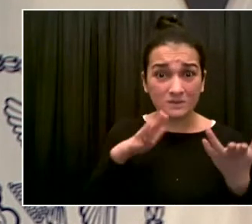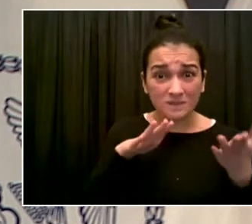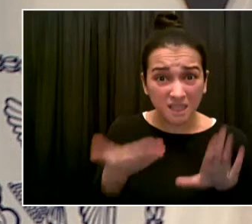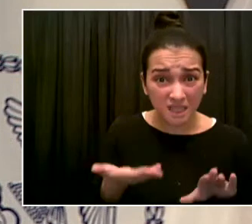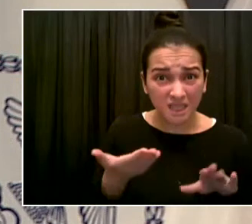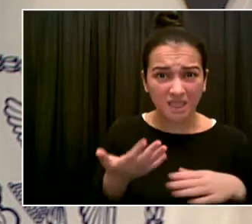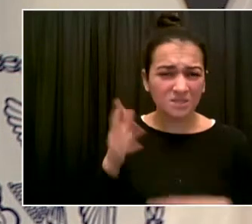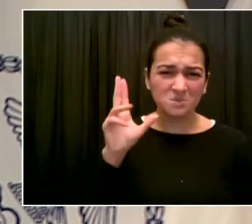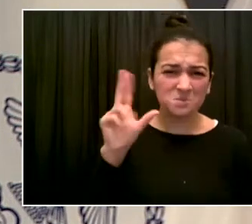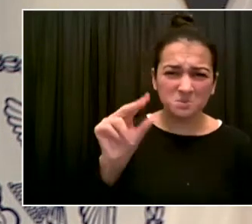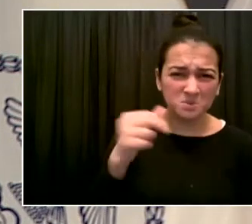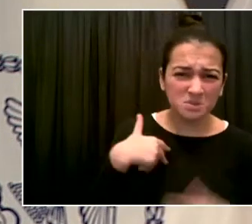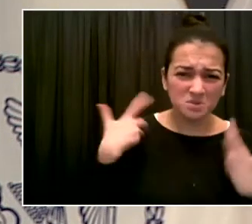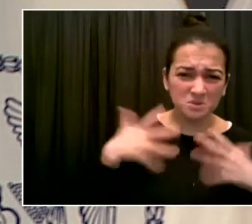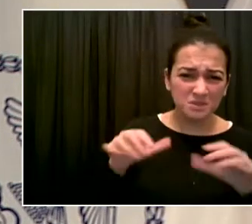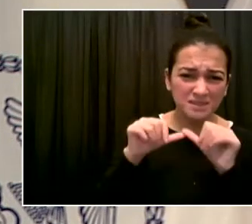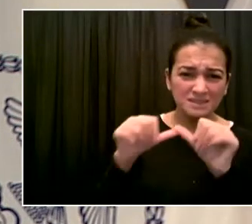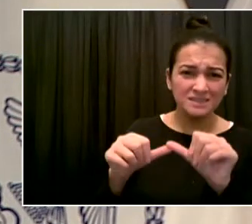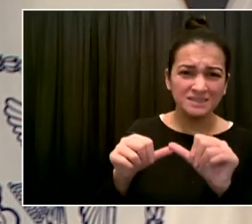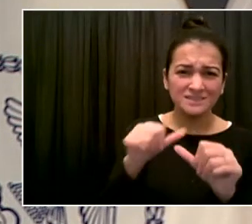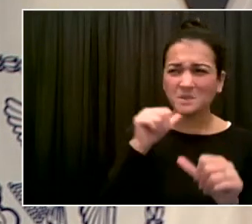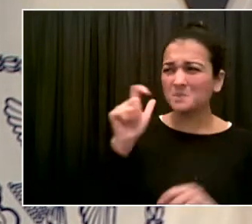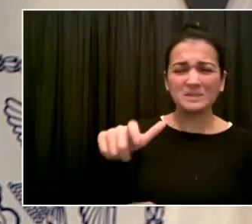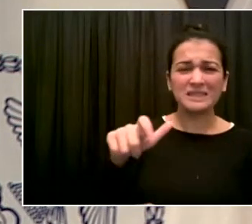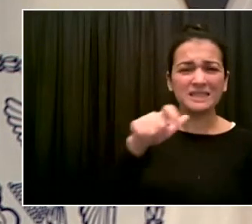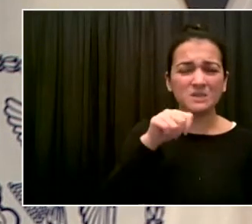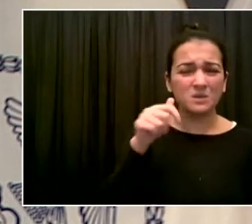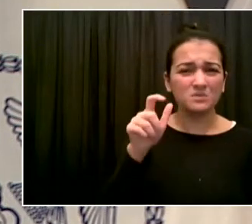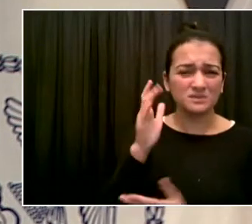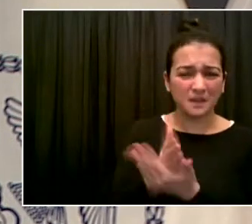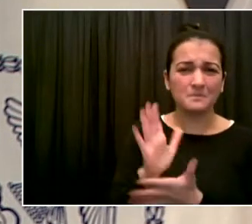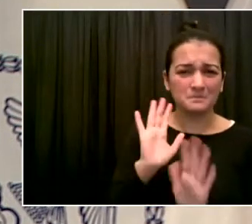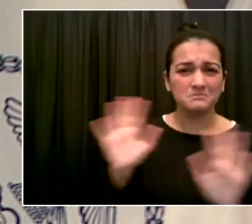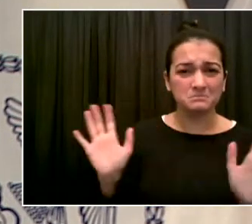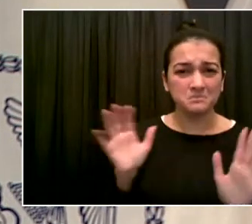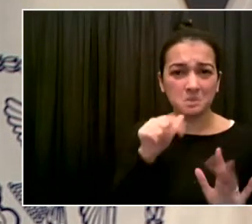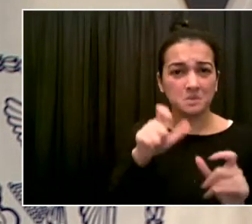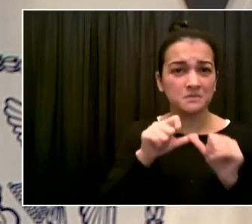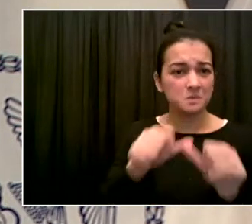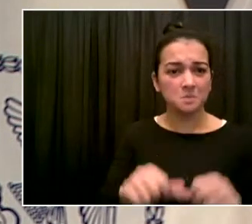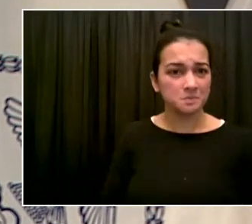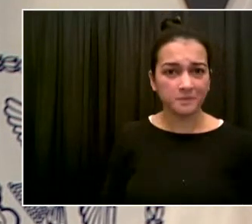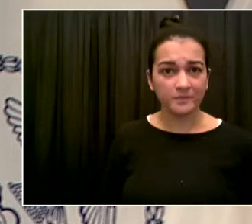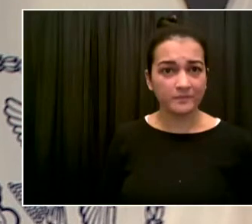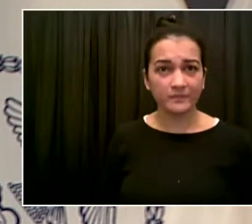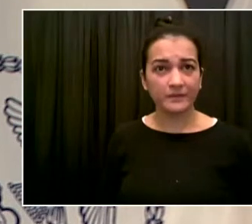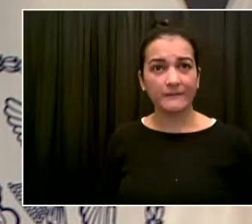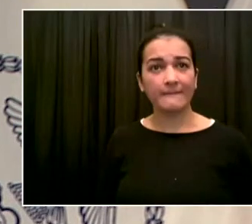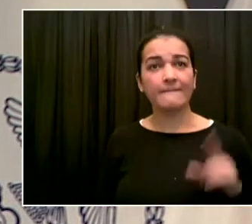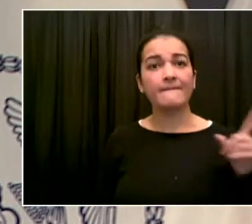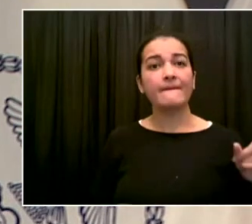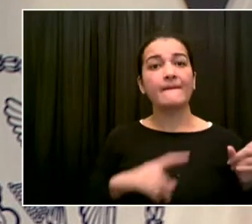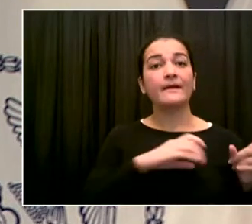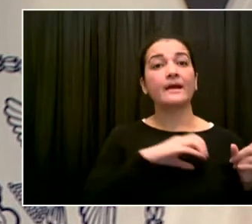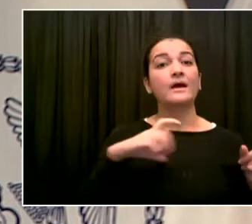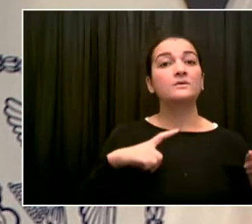OR EEVN WORSE, DYING ON THE JOB.